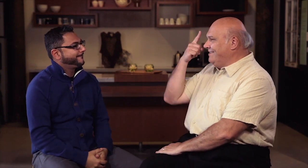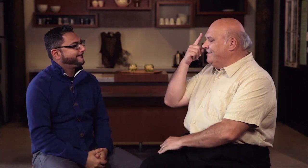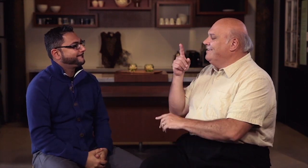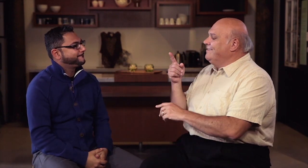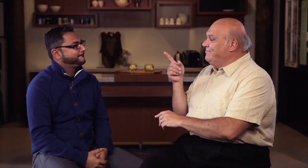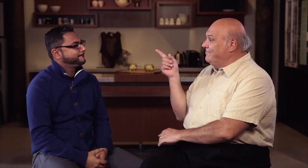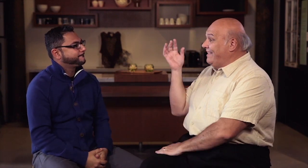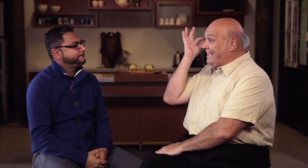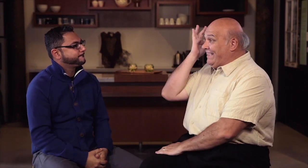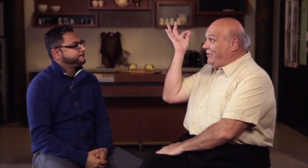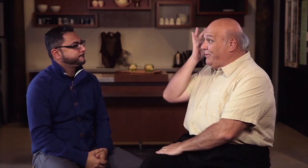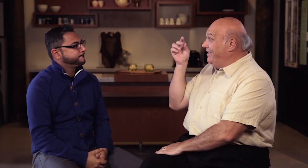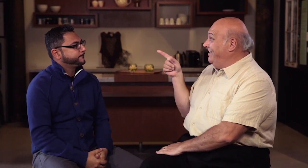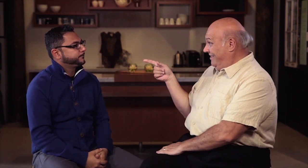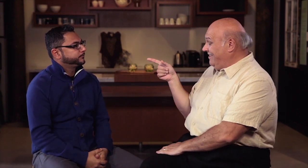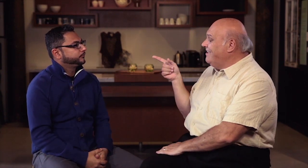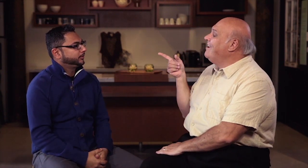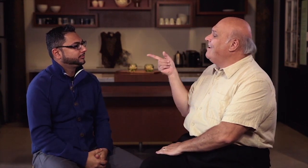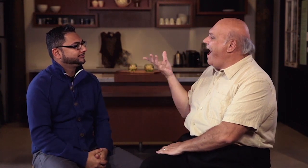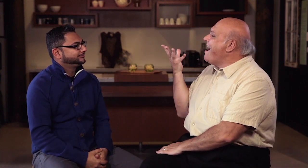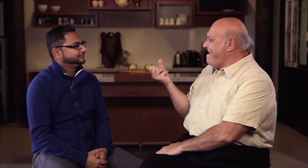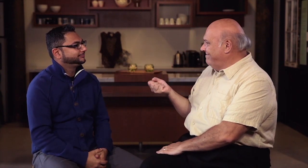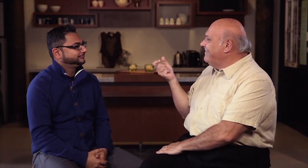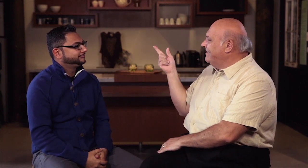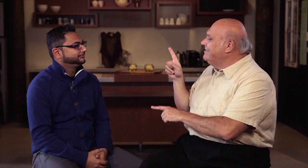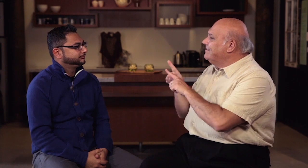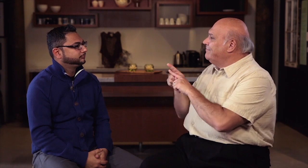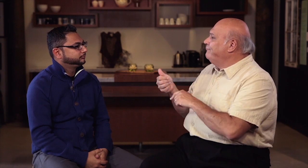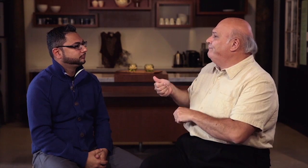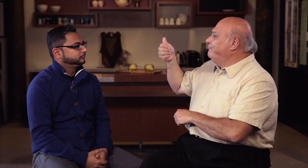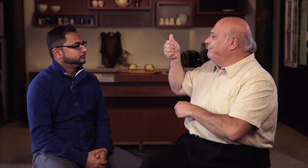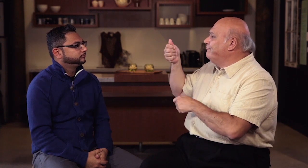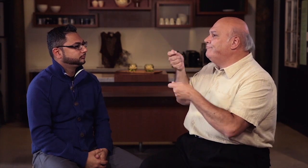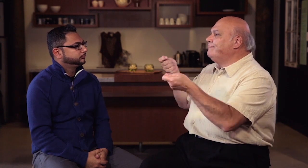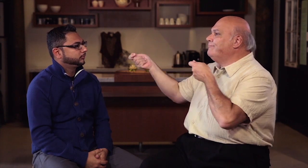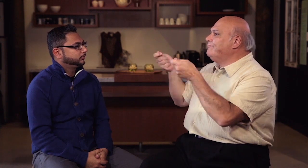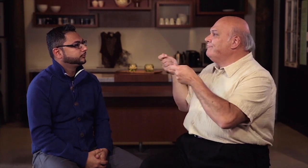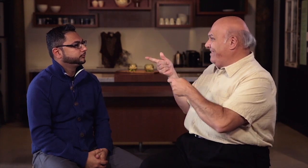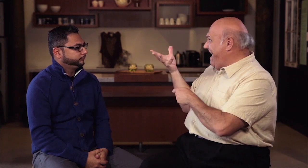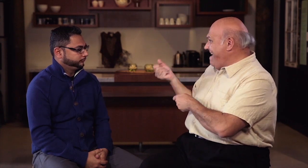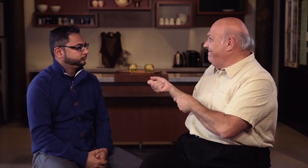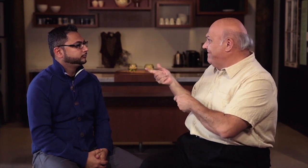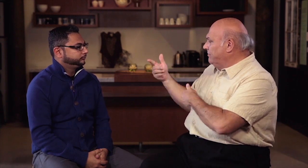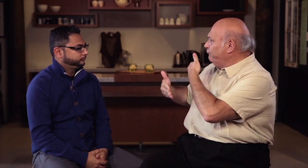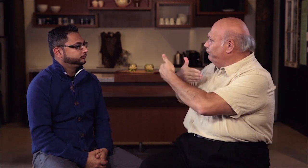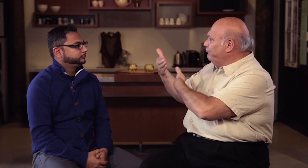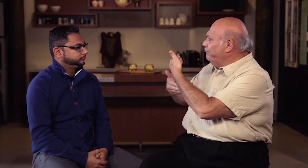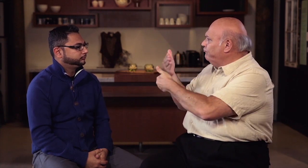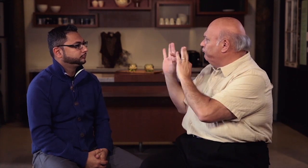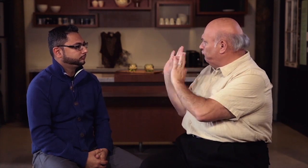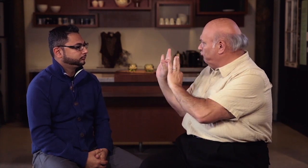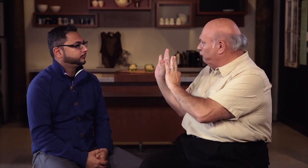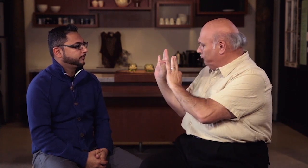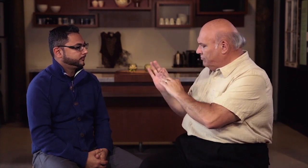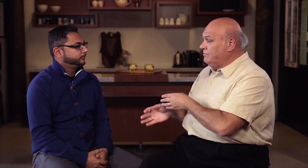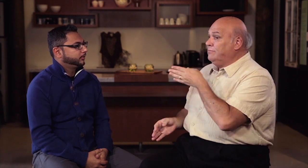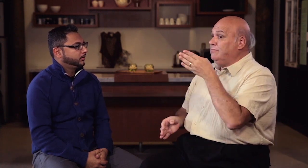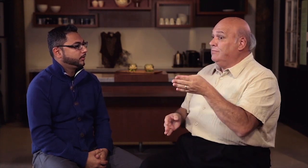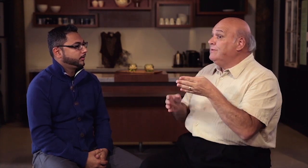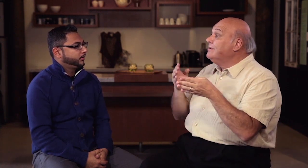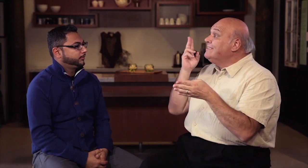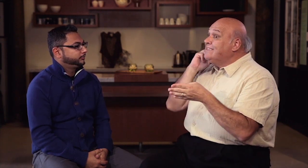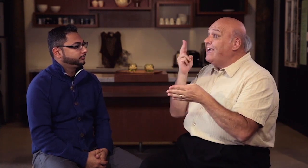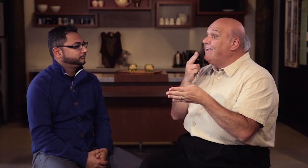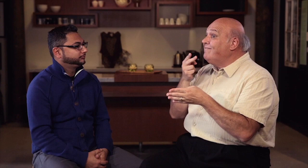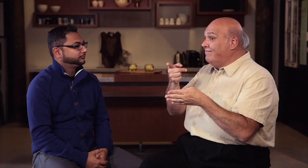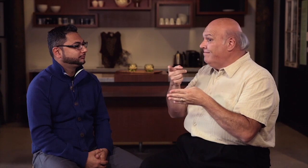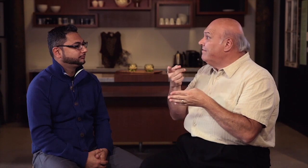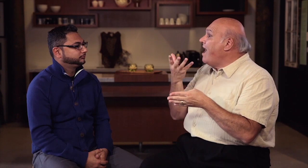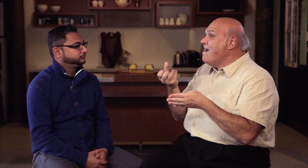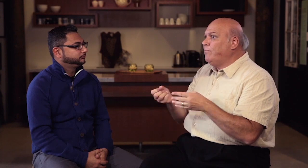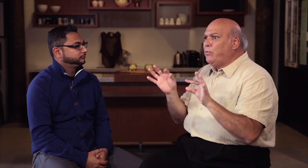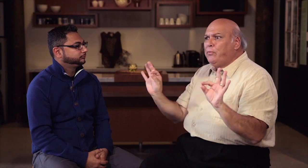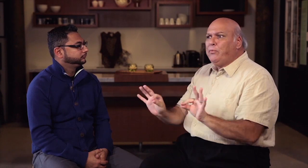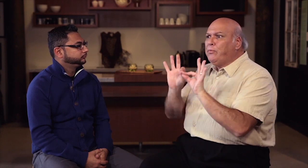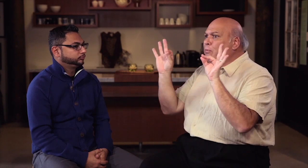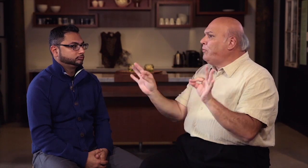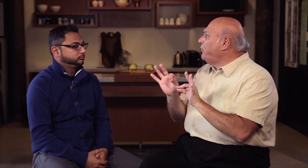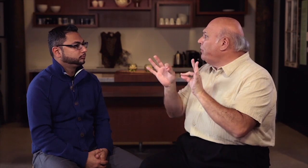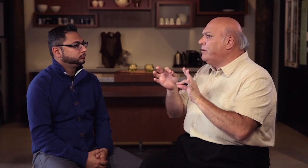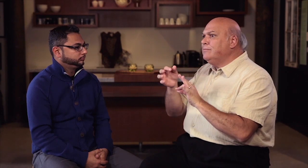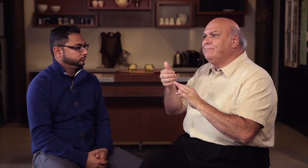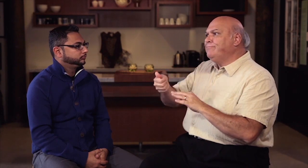Hearing communities have their own Leaders to make things happen. If deaf communities do not have